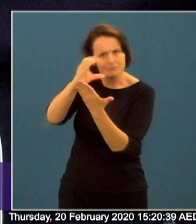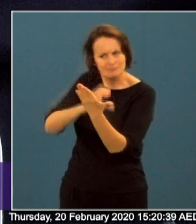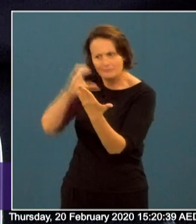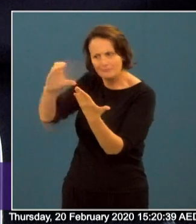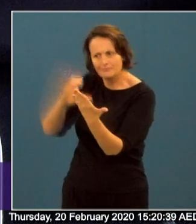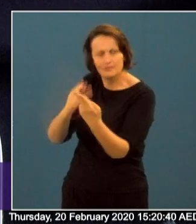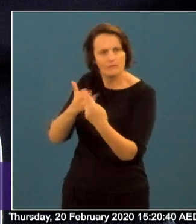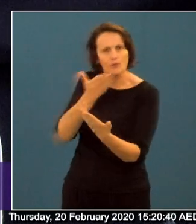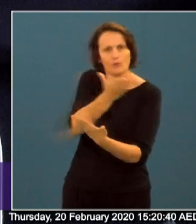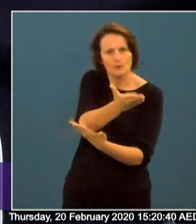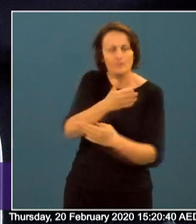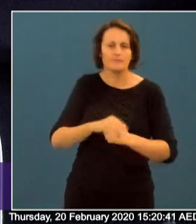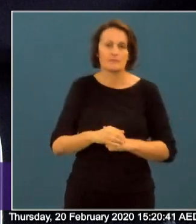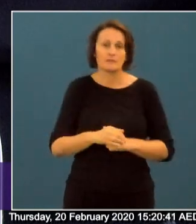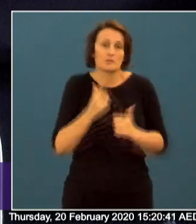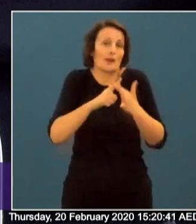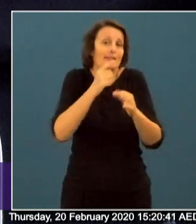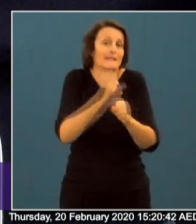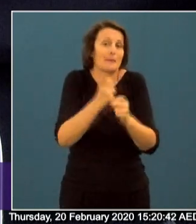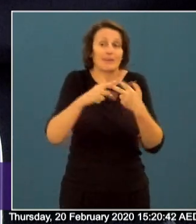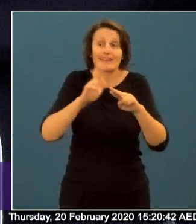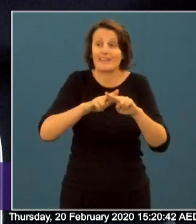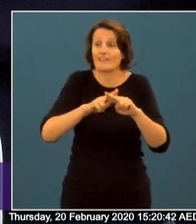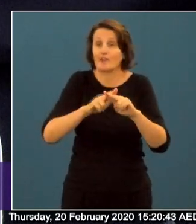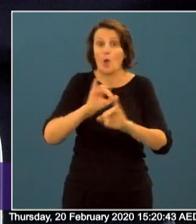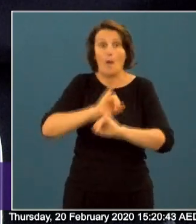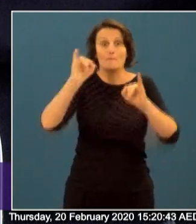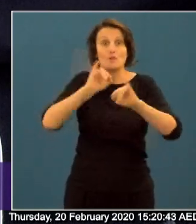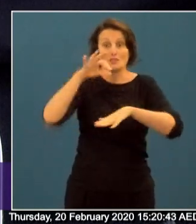tertiary emergency department. And what we found was that with a short —